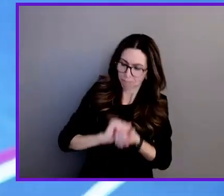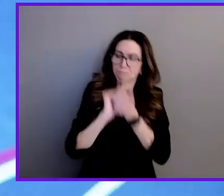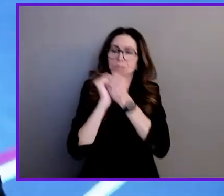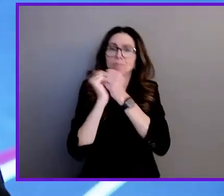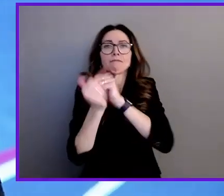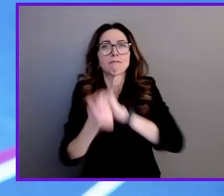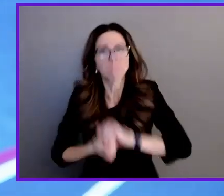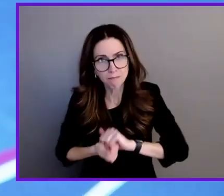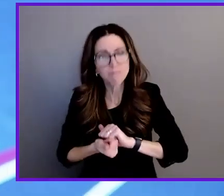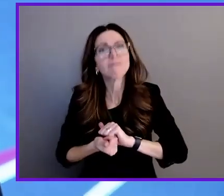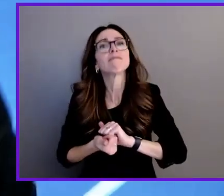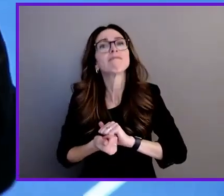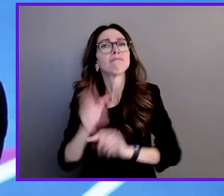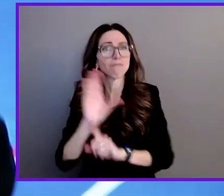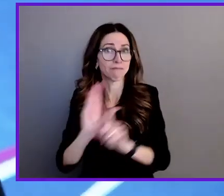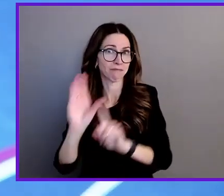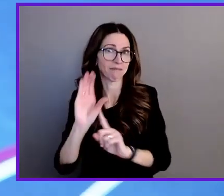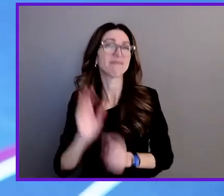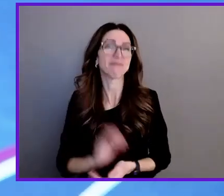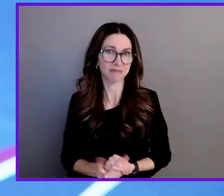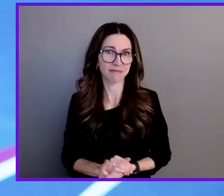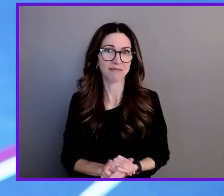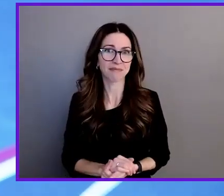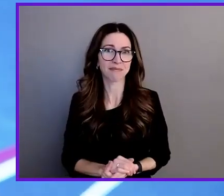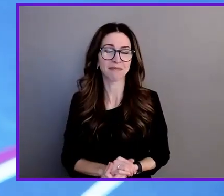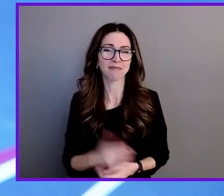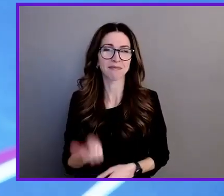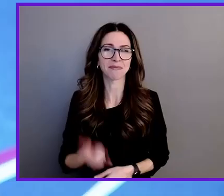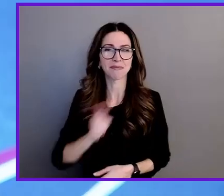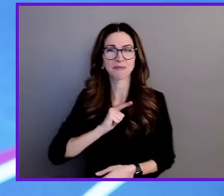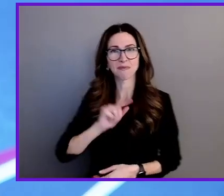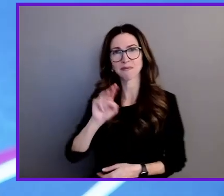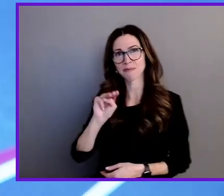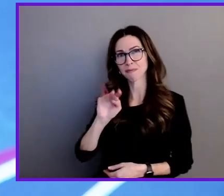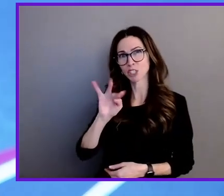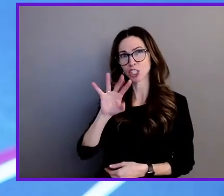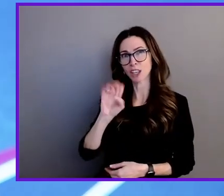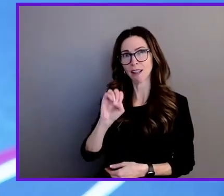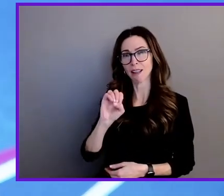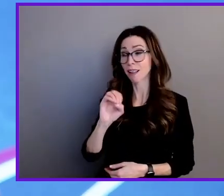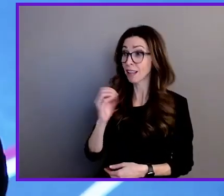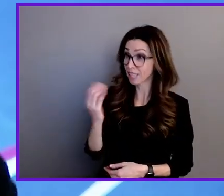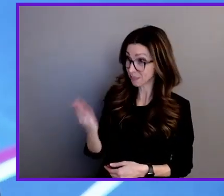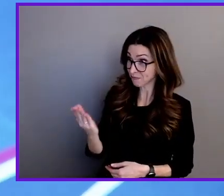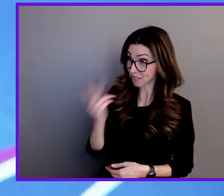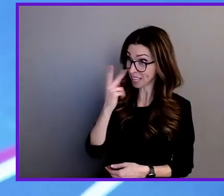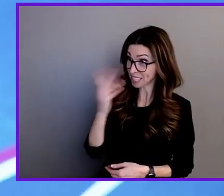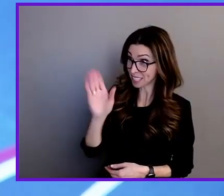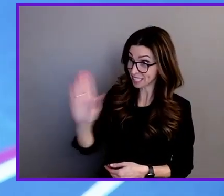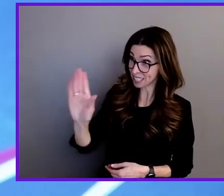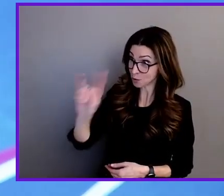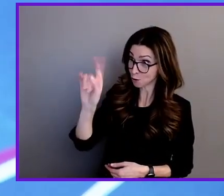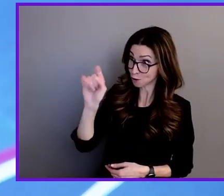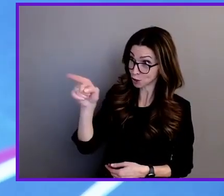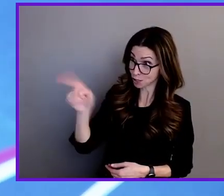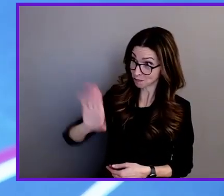I think we had already a hand up, so I’ll go to the gentleman here, and then we’ll go to you next.